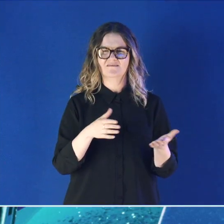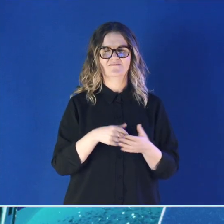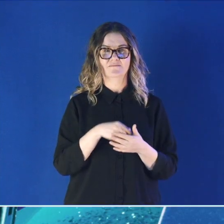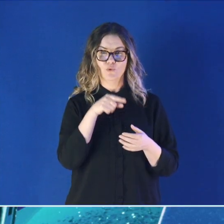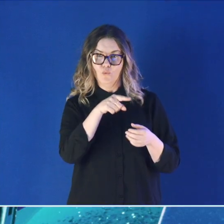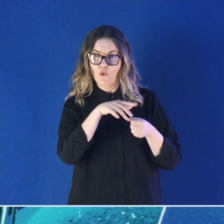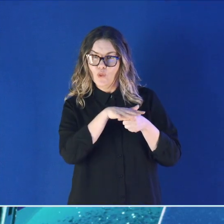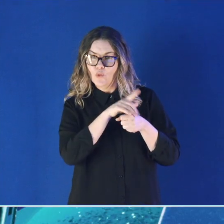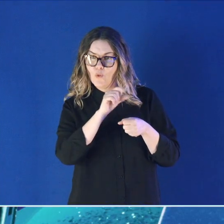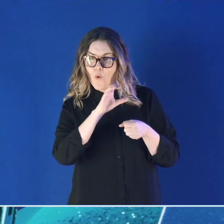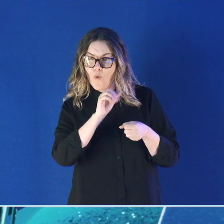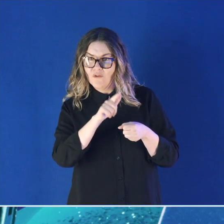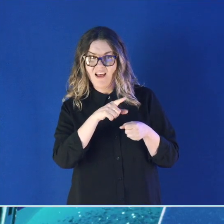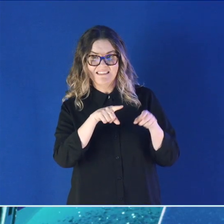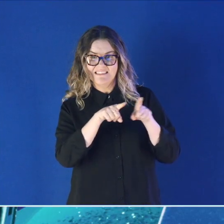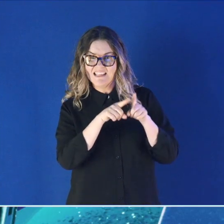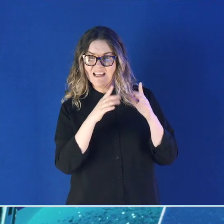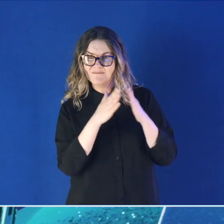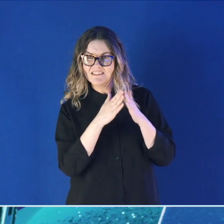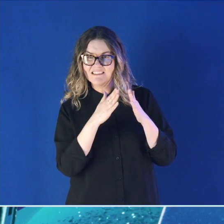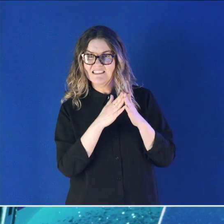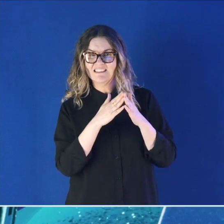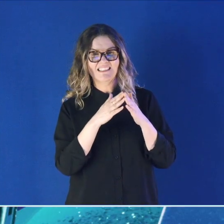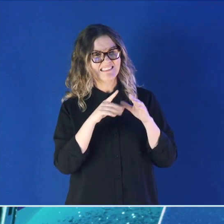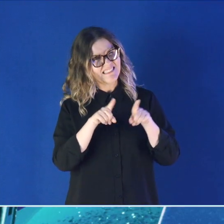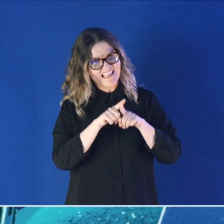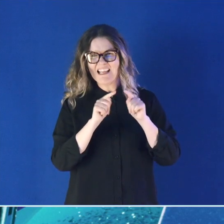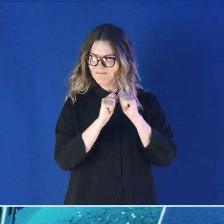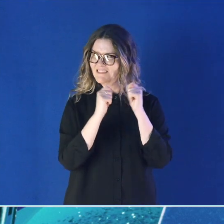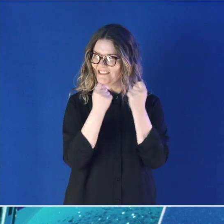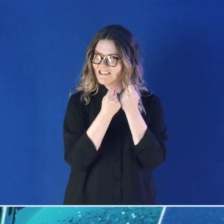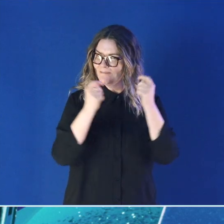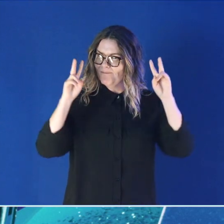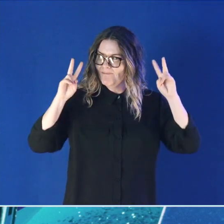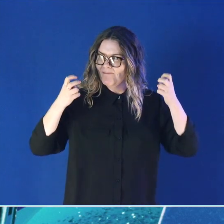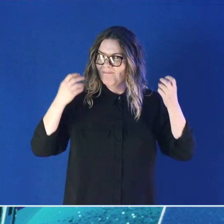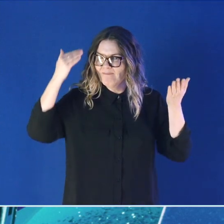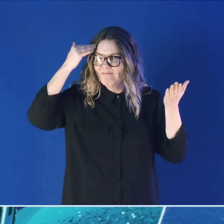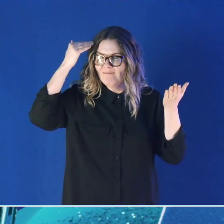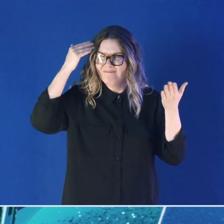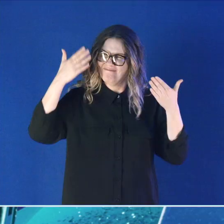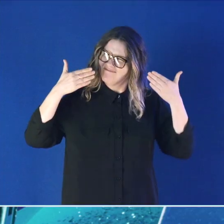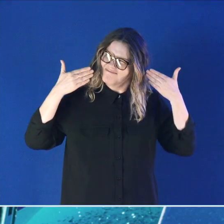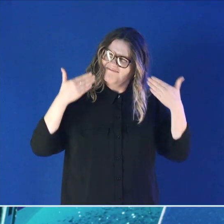Let's do this. And so I was so excited when we worked with the league to figure